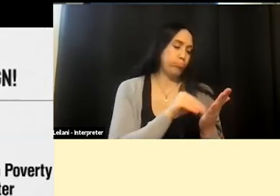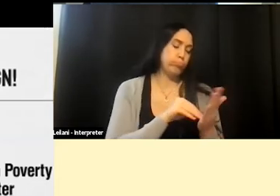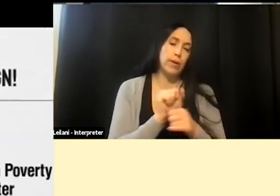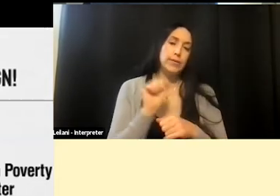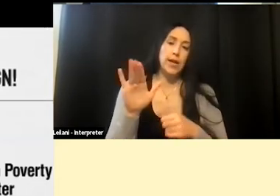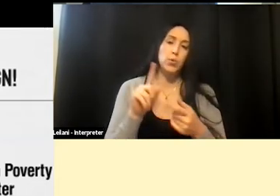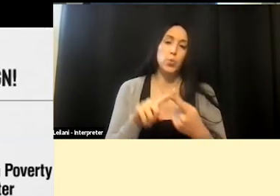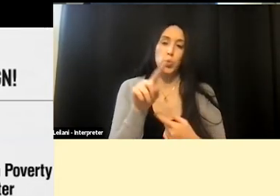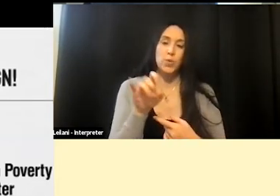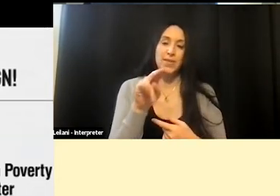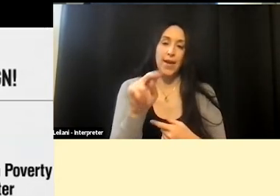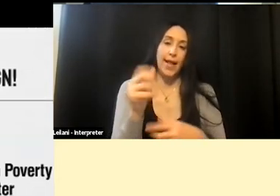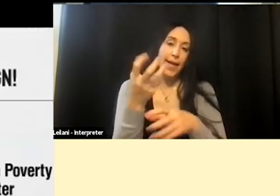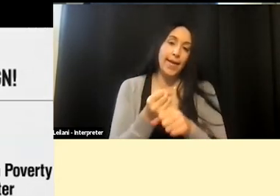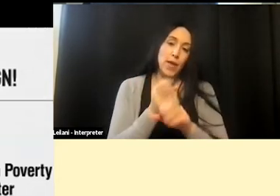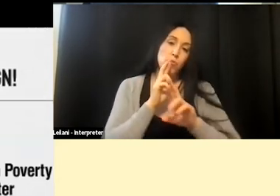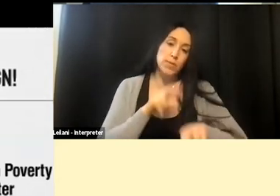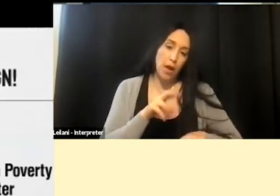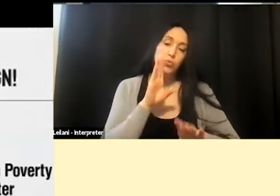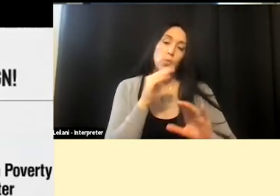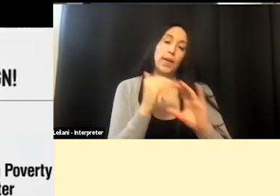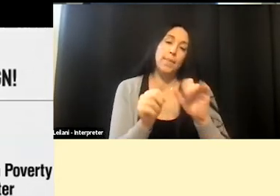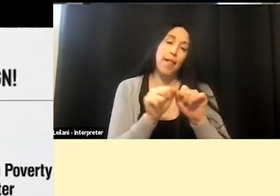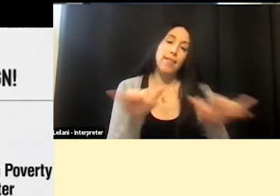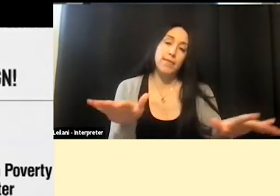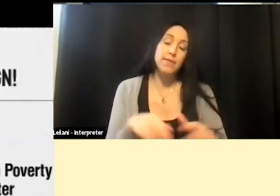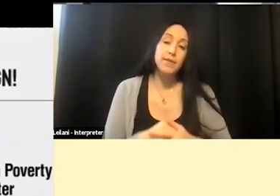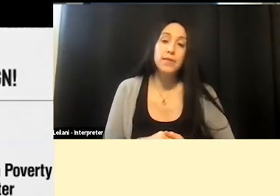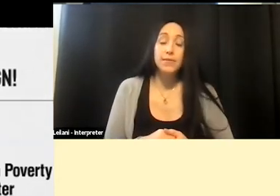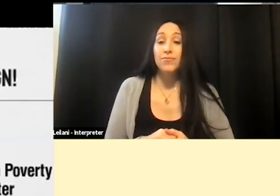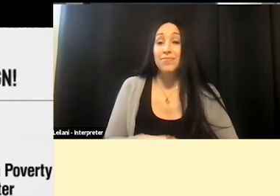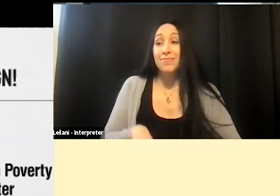and get answers and email you the answers. But, Zaina, thank you so, so much